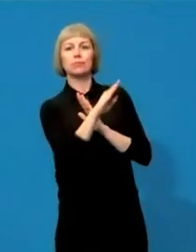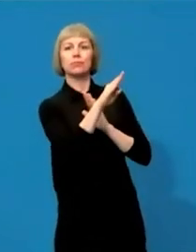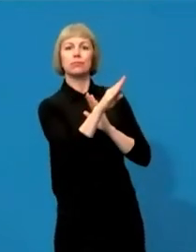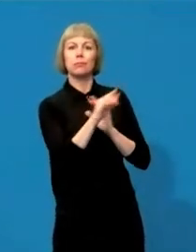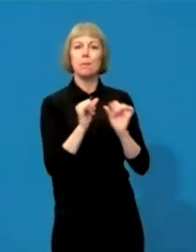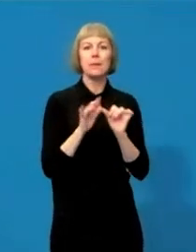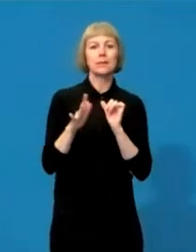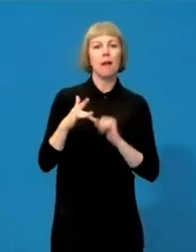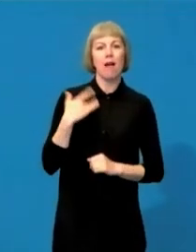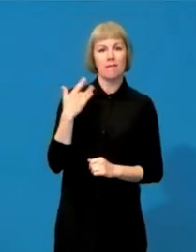Yeah.